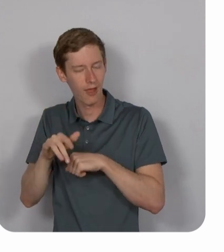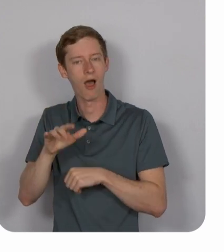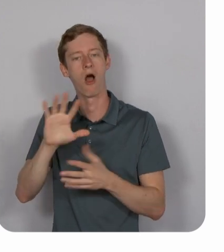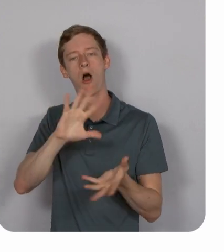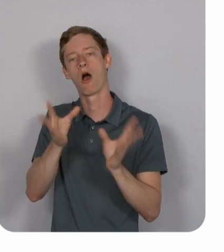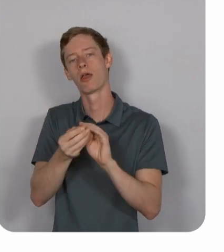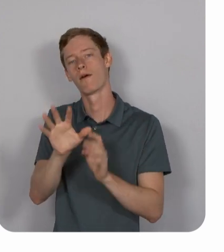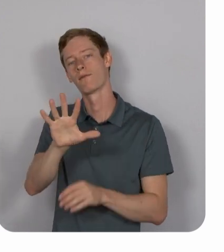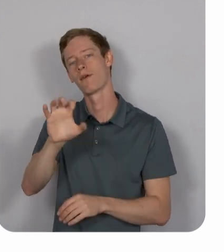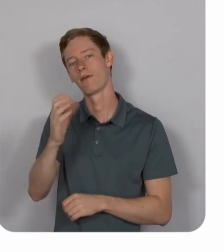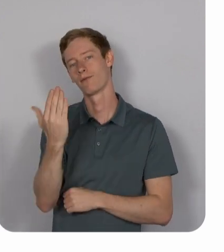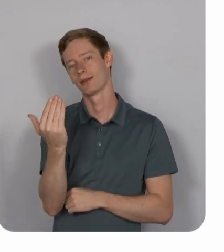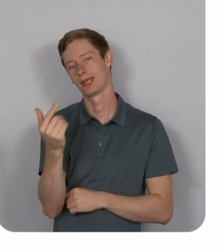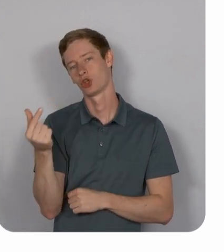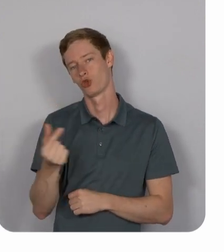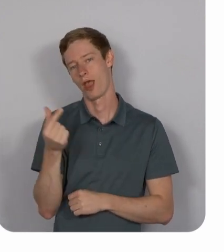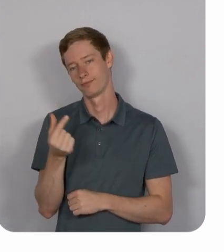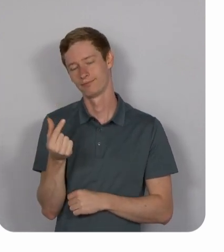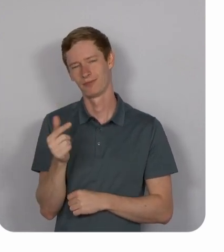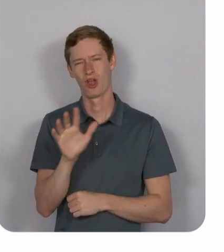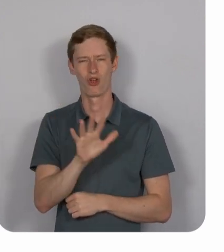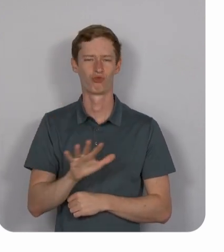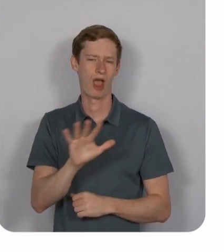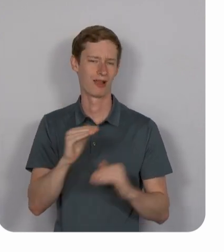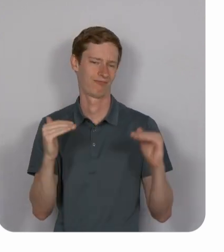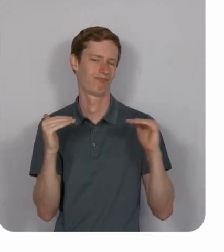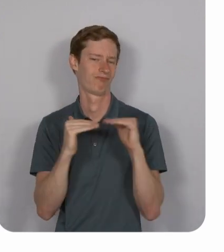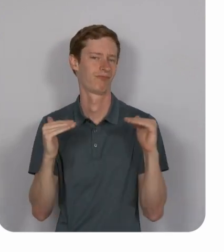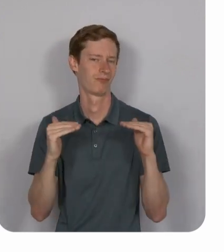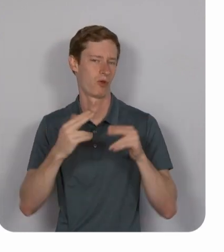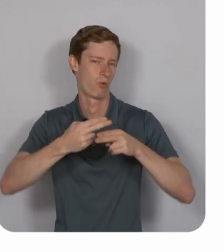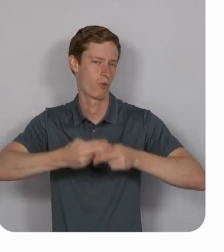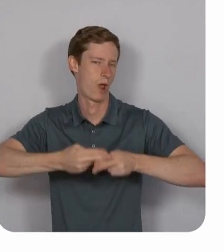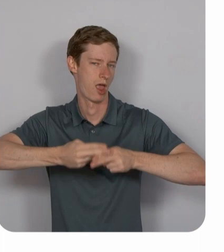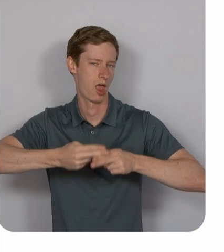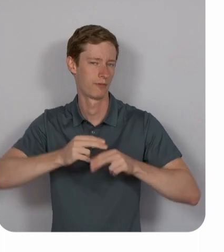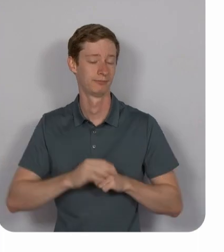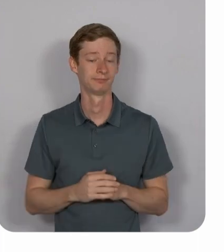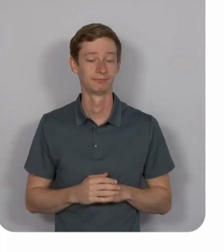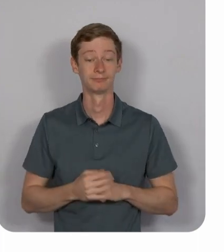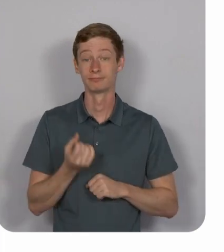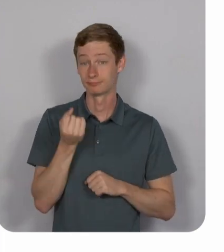In other words, it's about the same weight. However, with the changes to the form factor